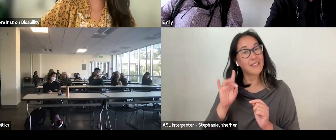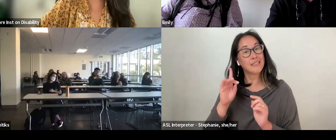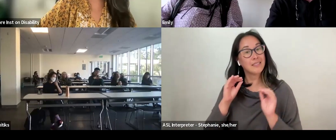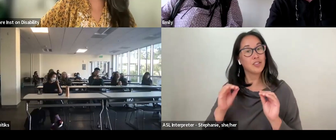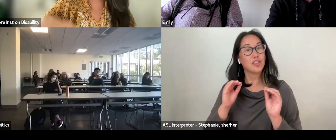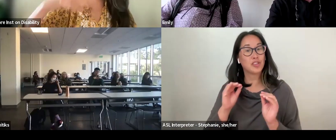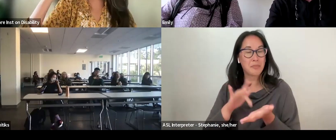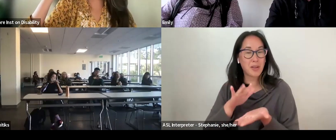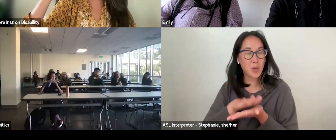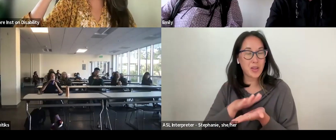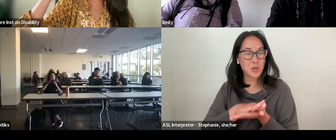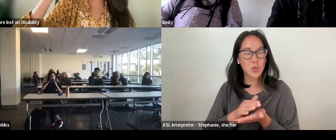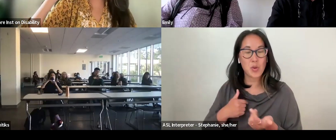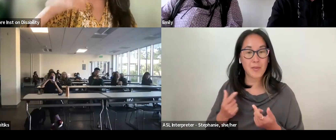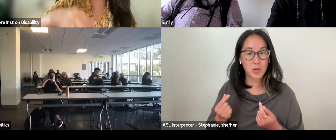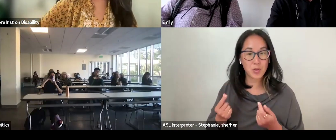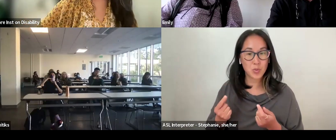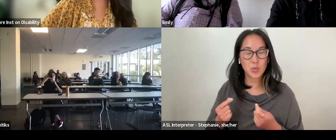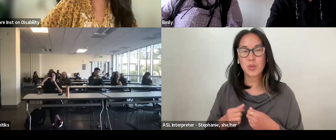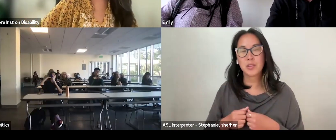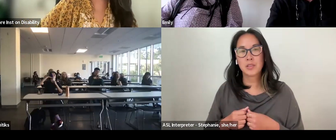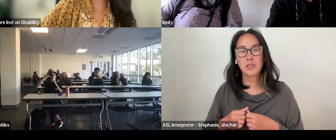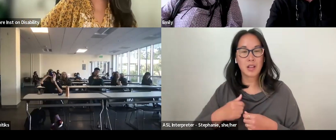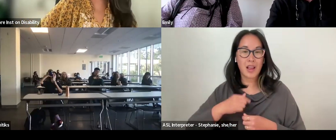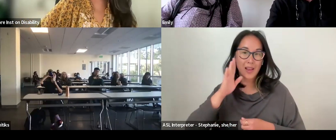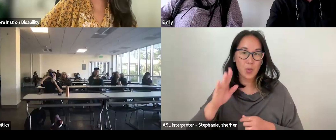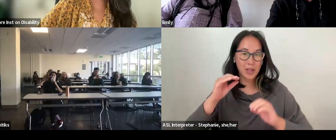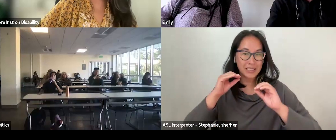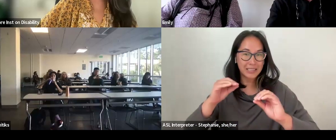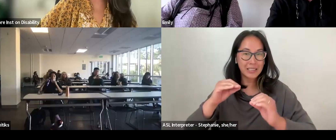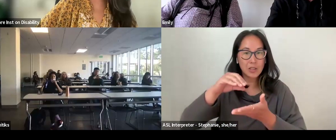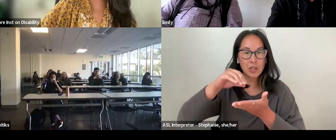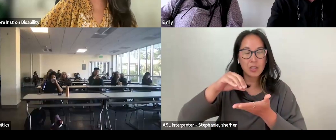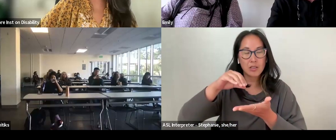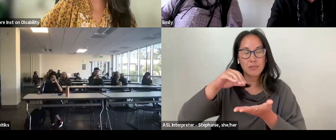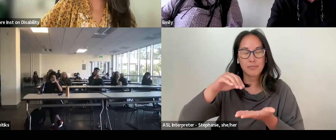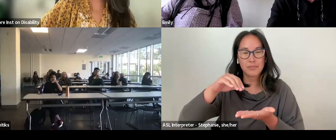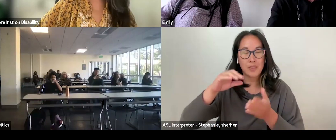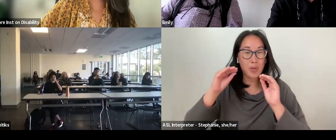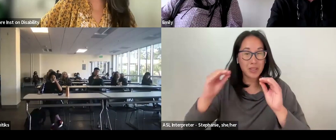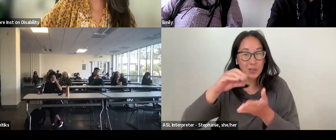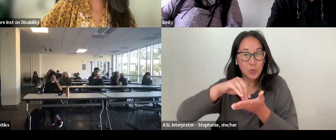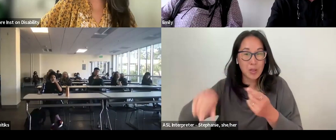what I would do is teach students about the history of abuses.